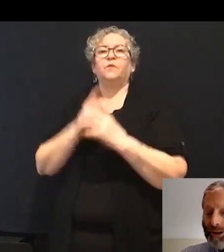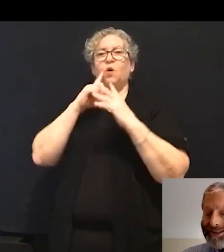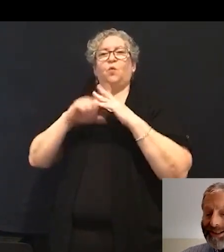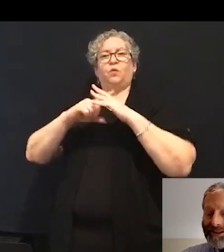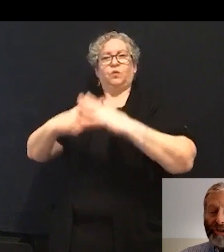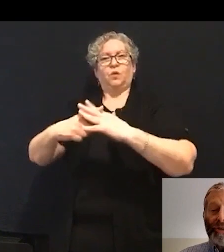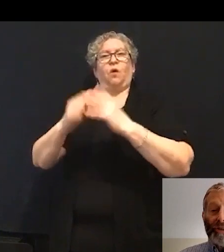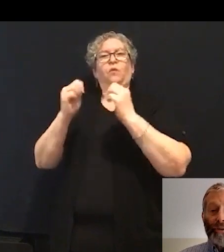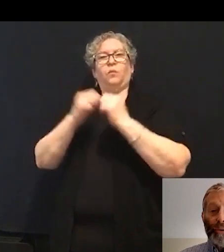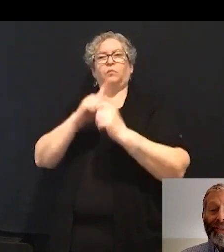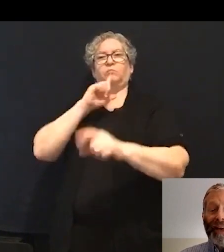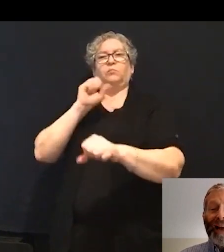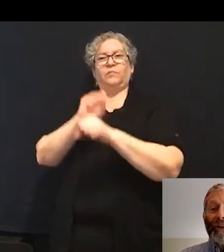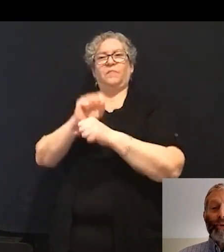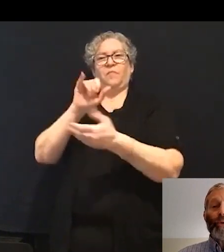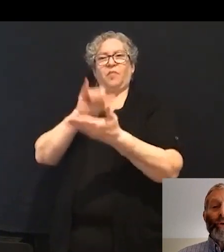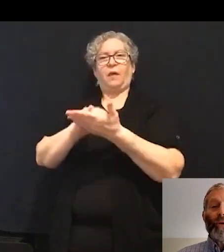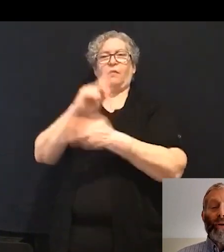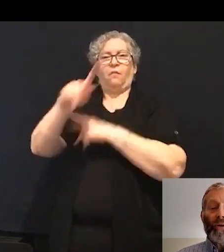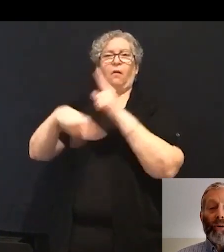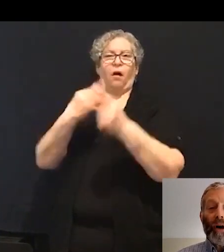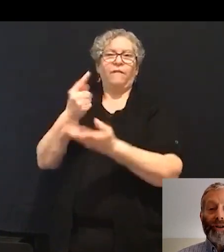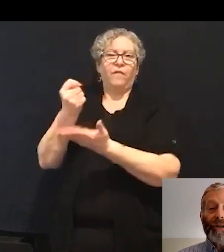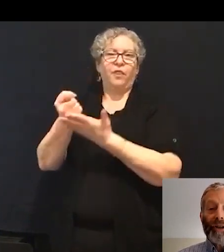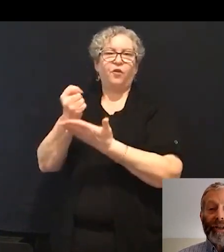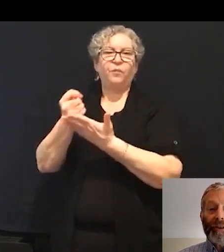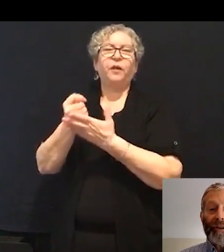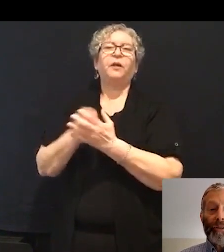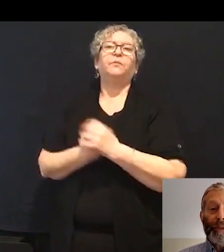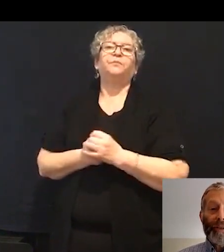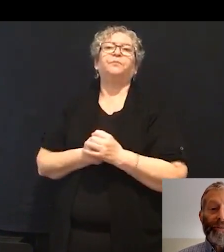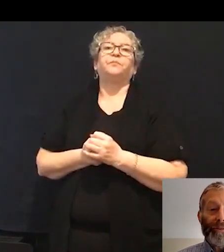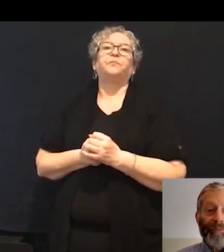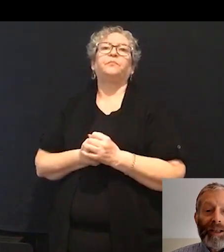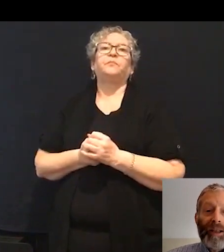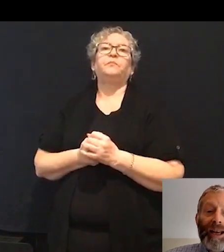So let's get started with the actual cross-cutting therapies.